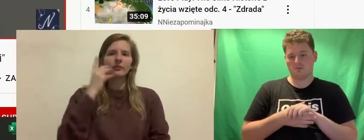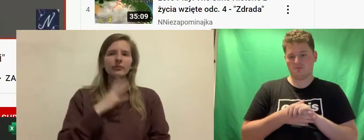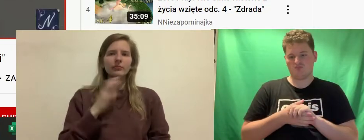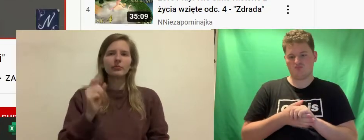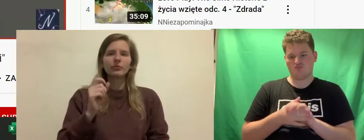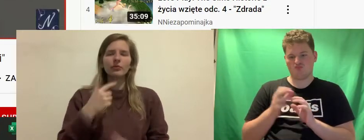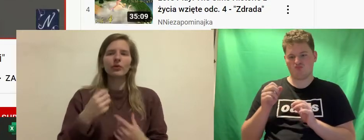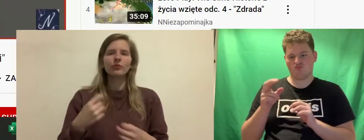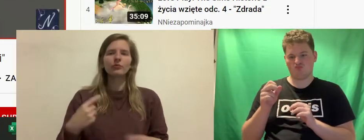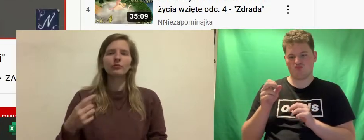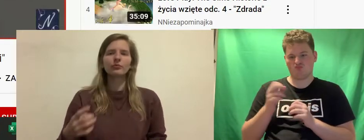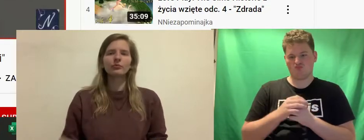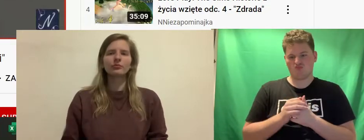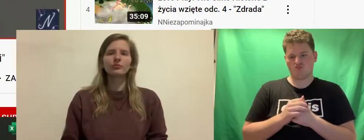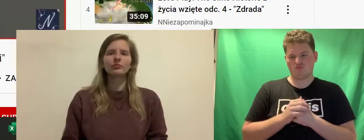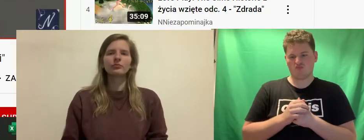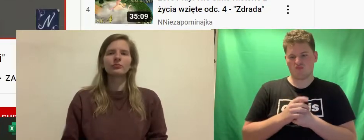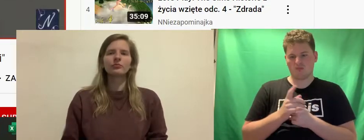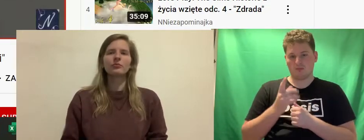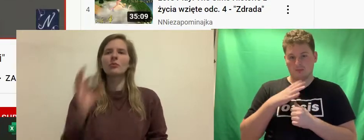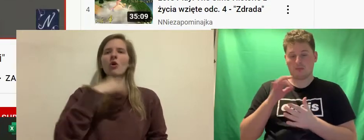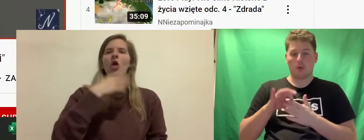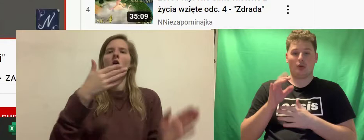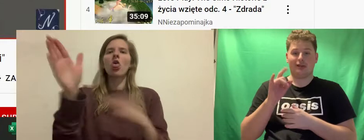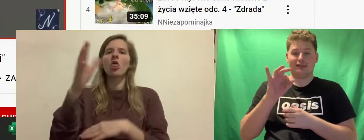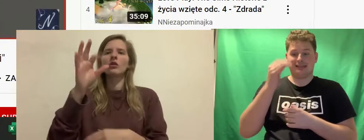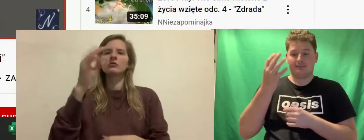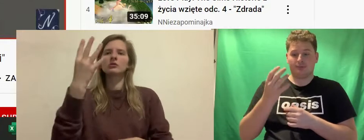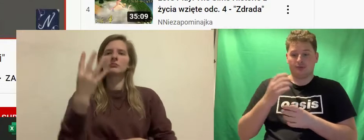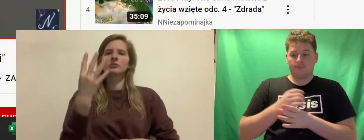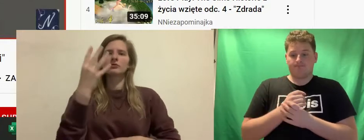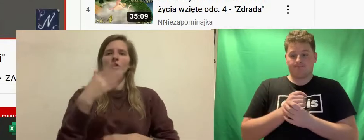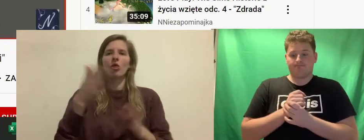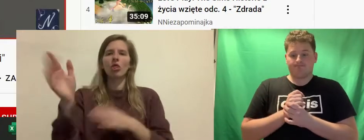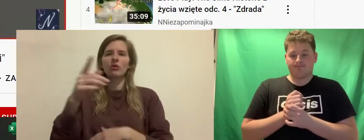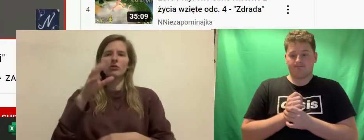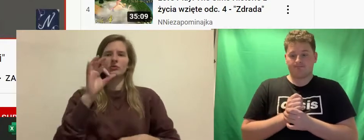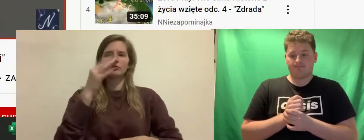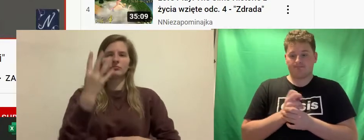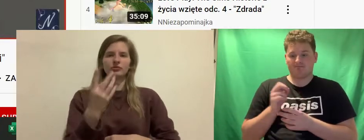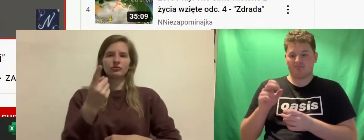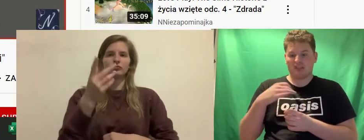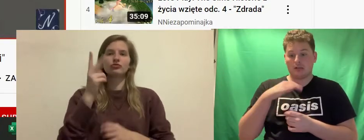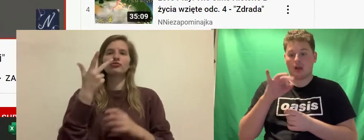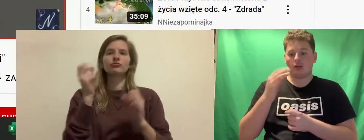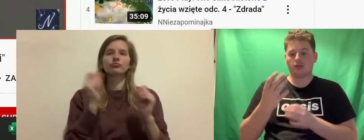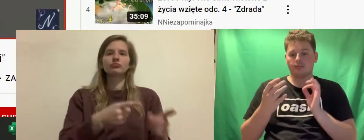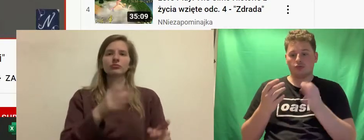K: I just remembered that he has a story like Sims 2 K: now let's focus the Sims 4, the much talked about Sims 2 and 3